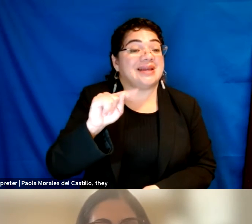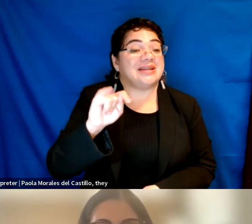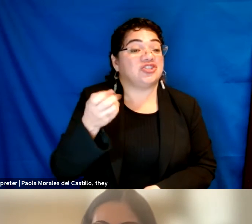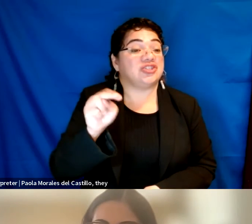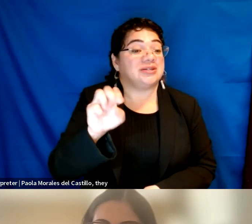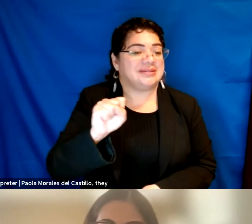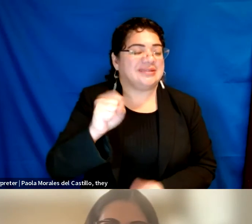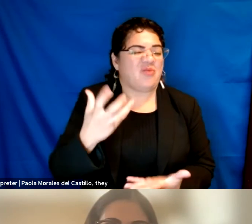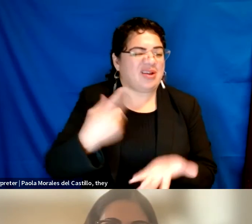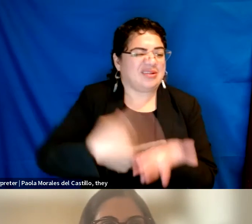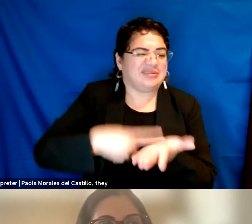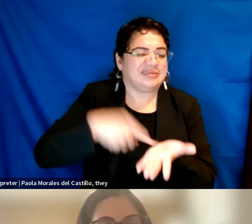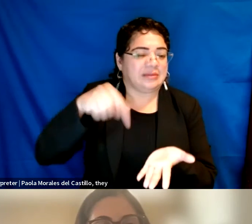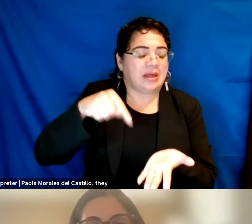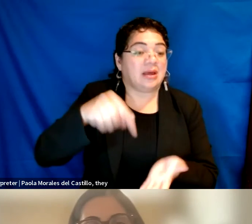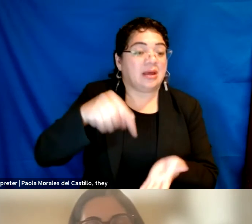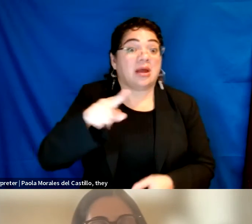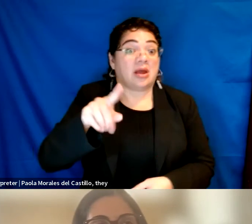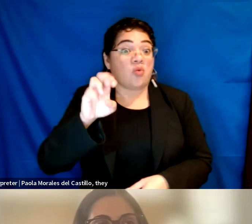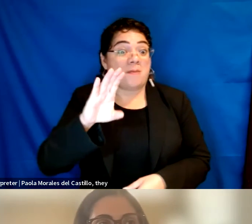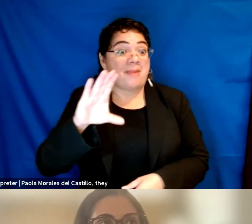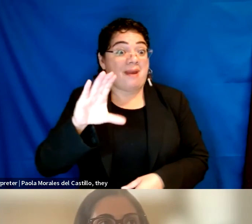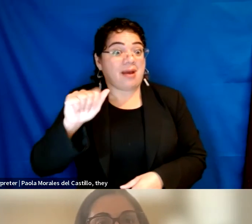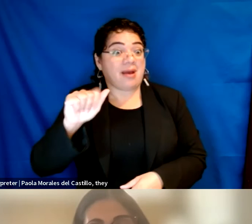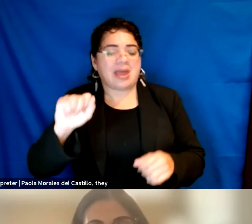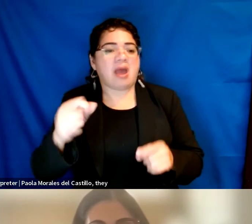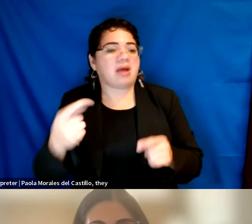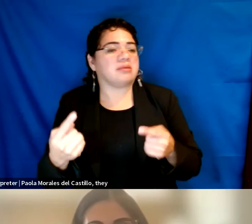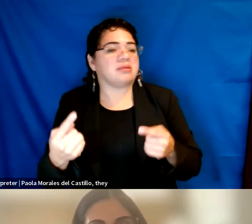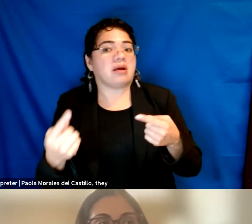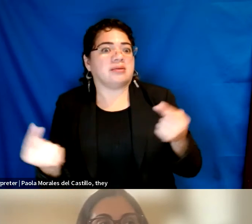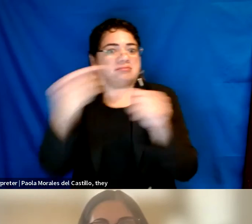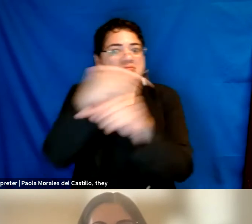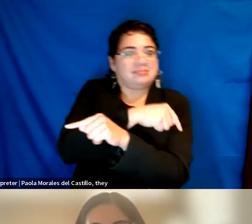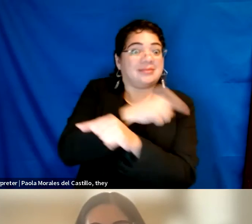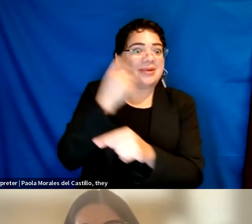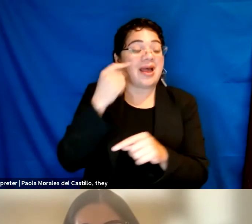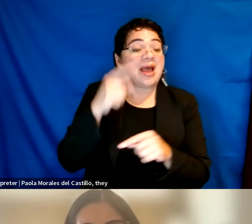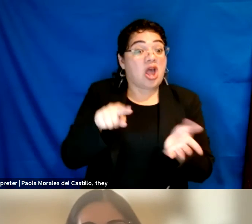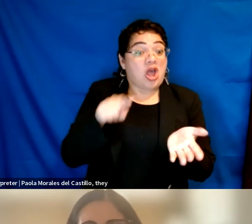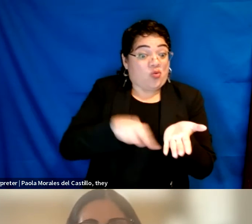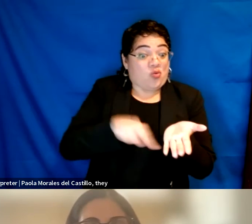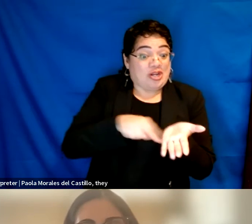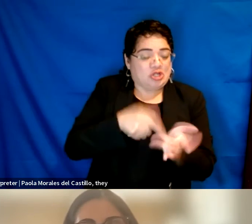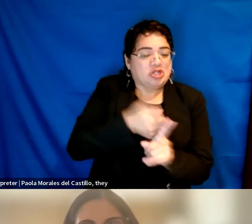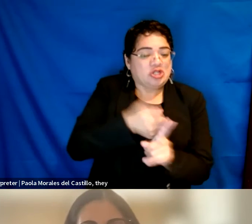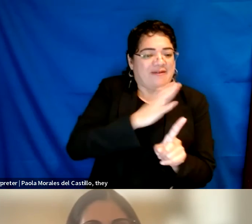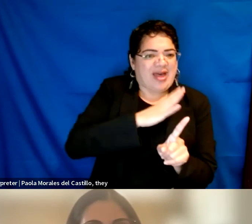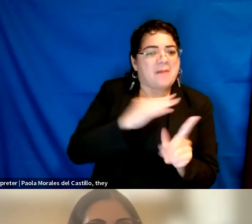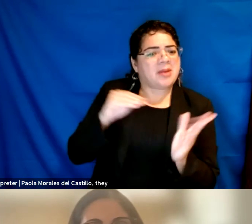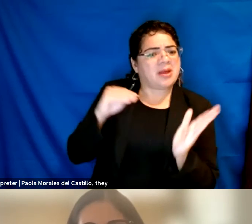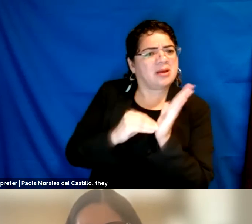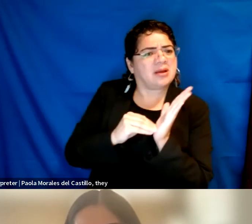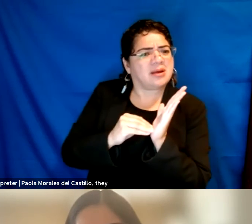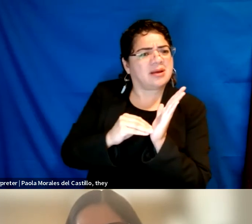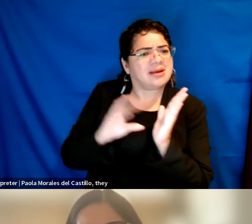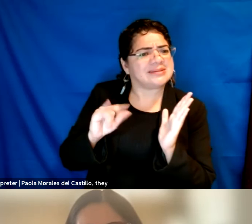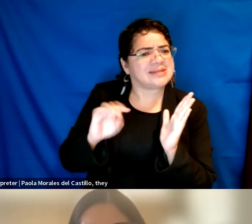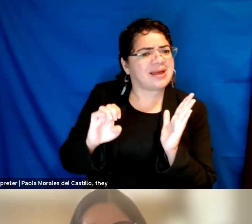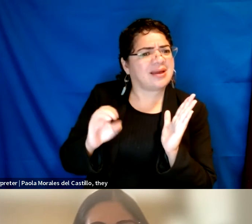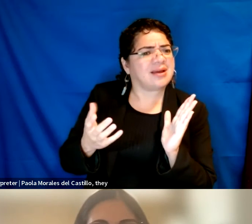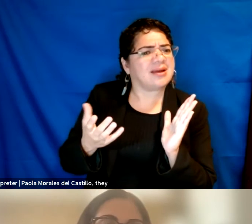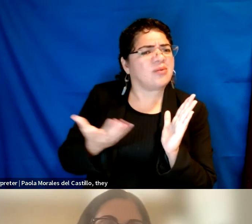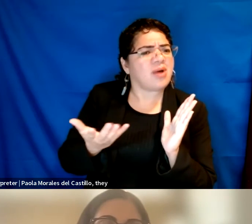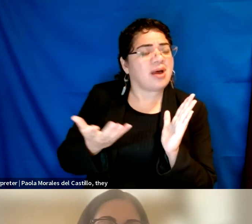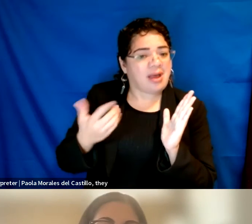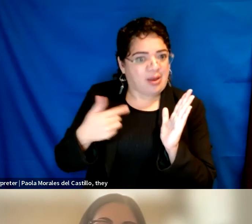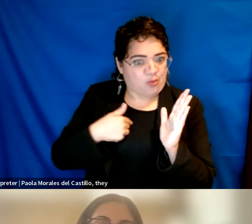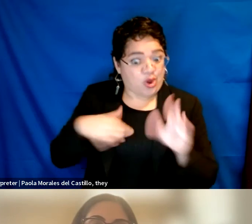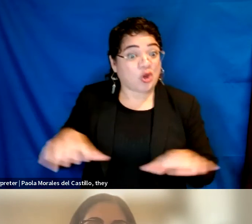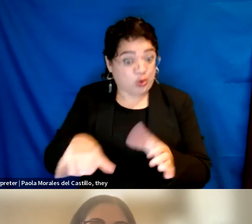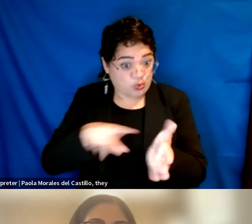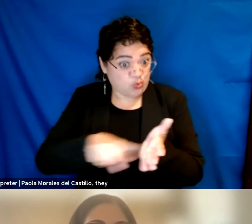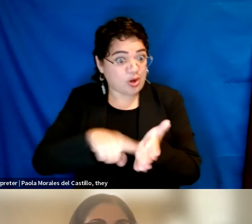Ranya Virk: kind of like Rebecca was saying. This can also go the other way. Um, not just with like the research itself, but with citations. Um, One of the um things that we found while doing our research was that we um there is